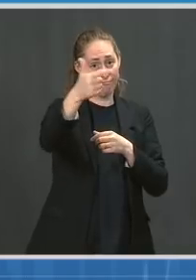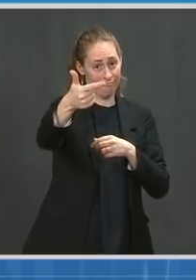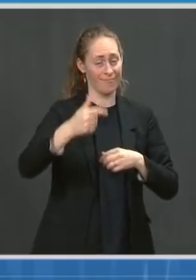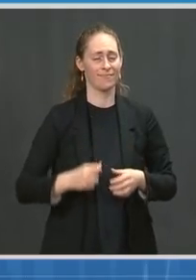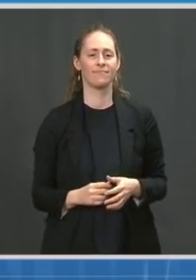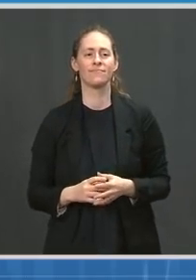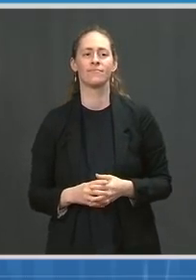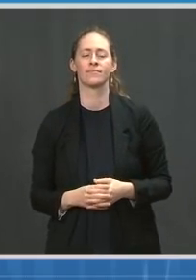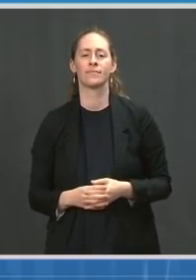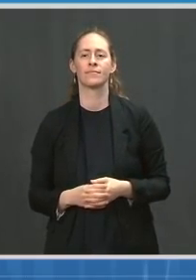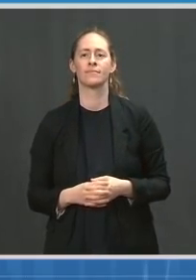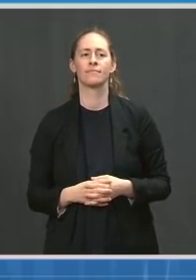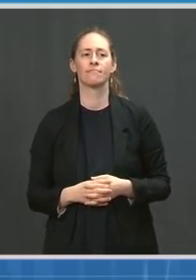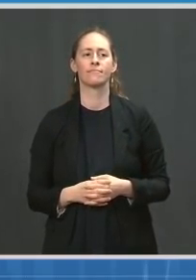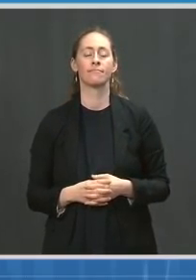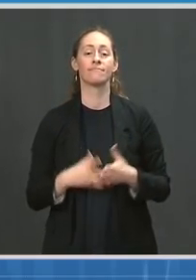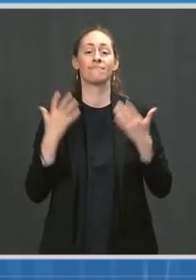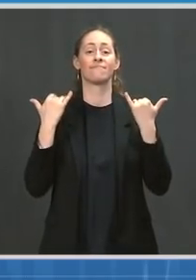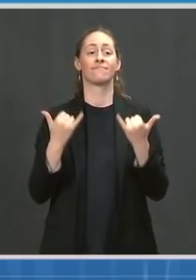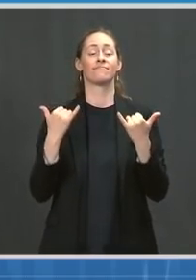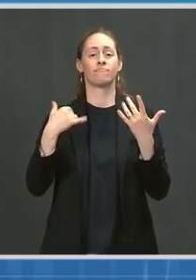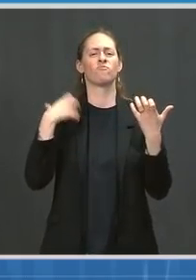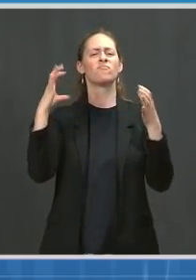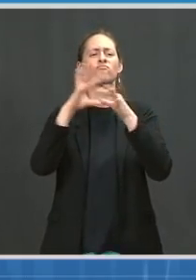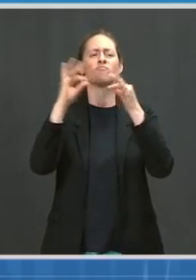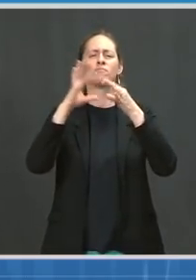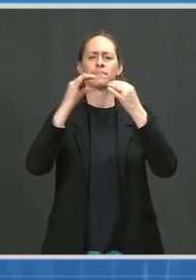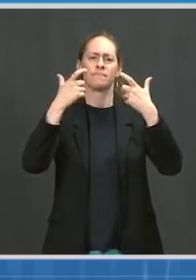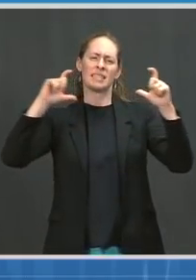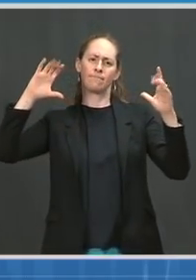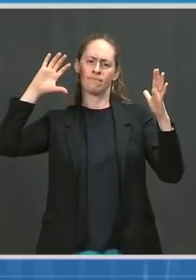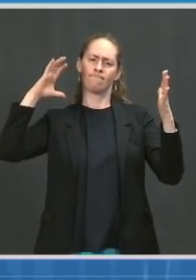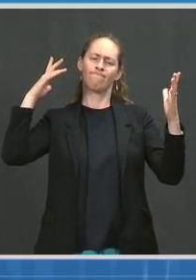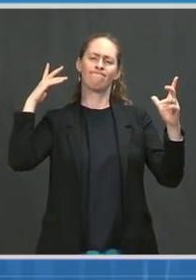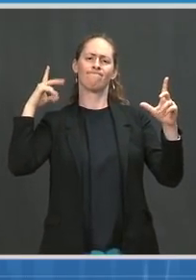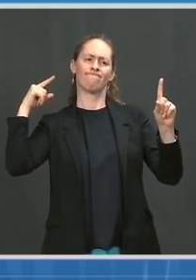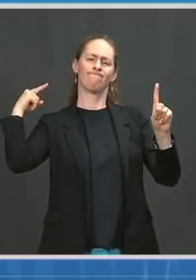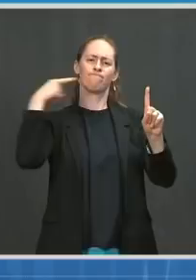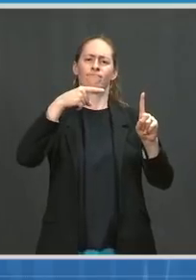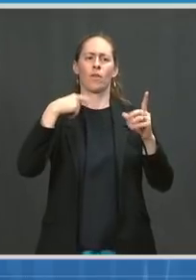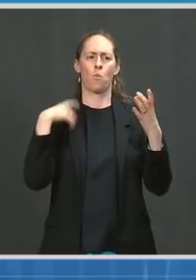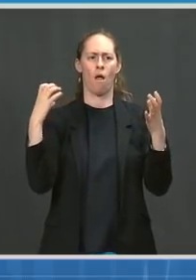Stepping back, building vaccine confidence and increasing access to vaccination